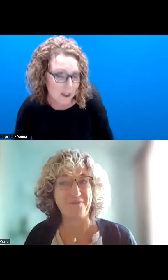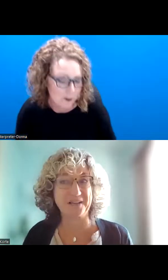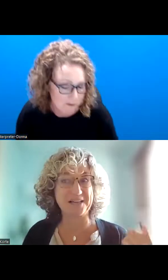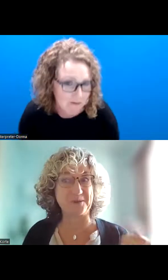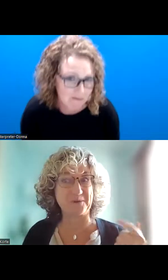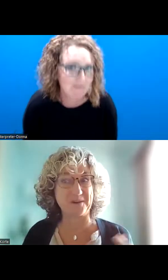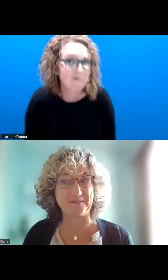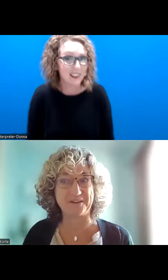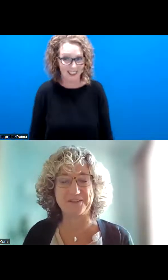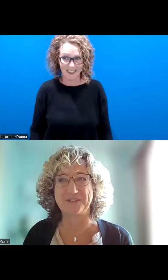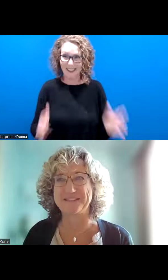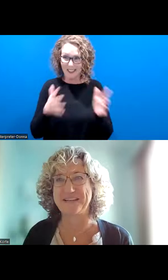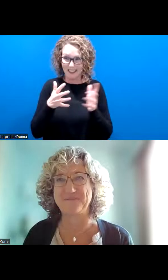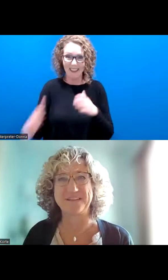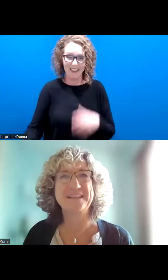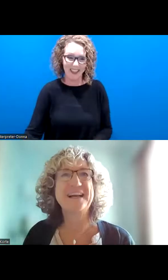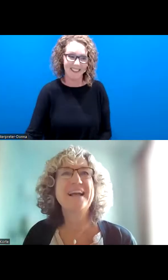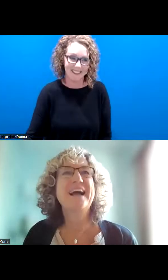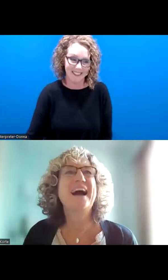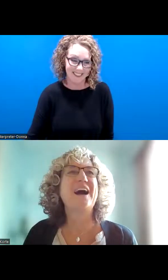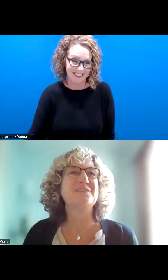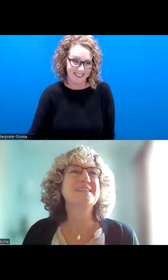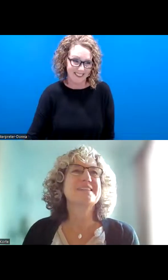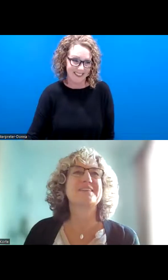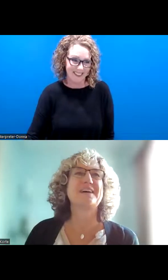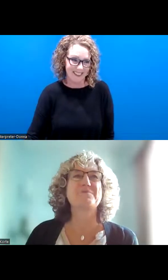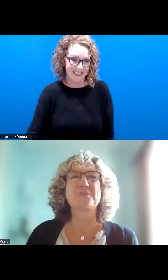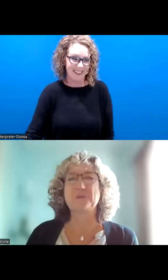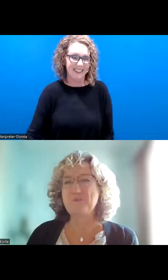So WA Cares is a universal long-term care program in Washington